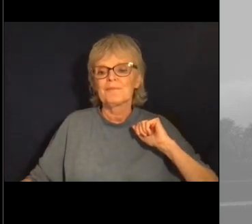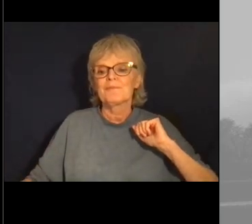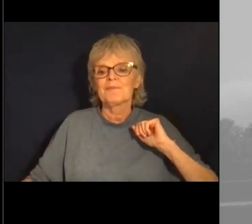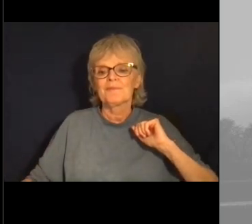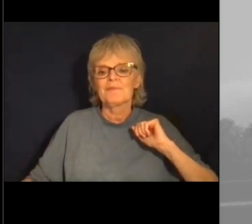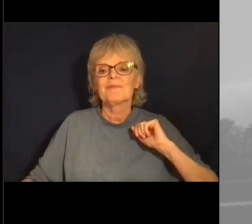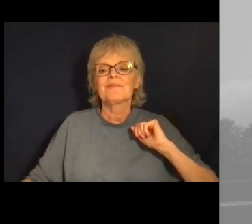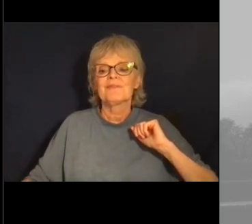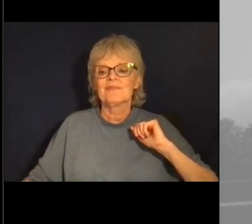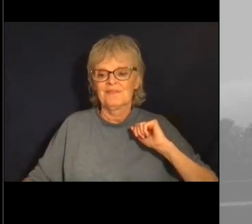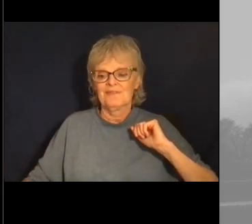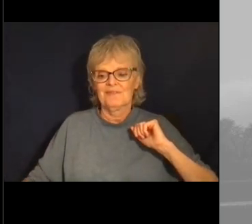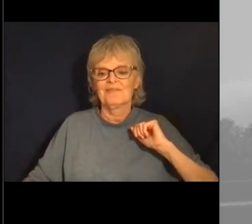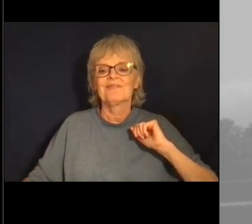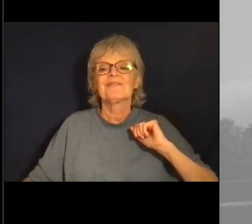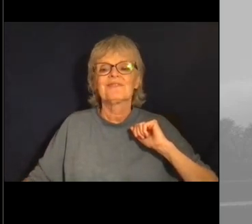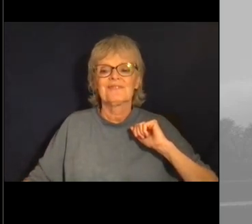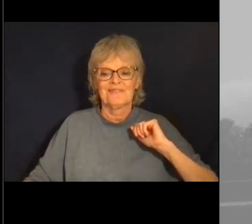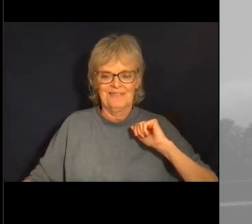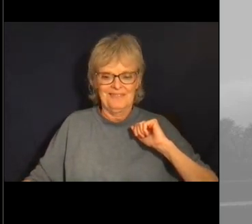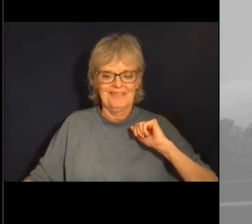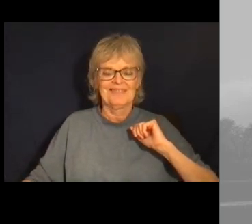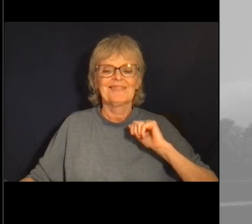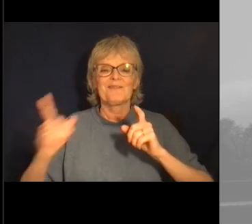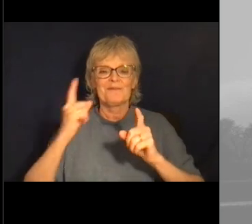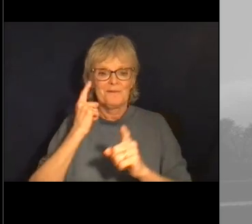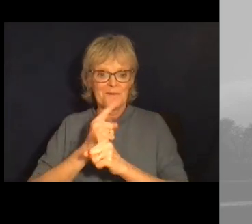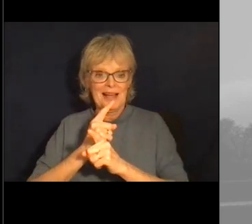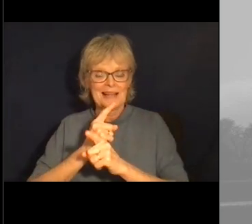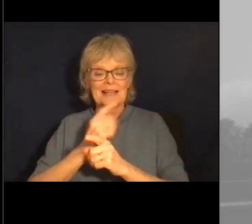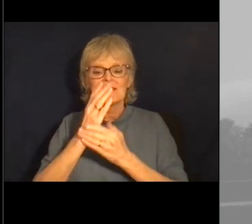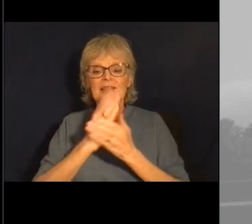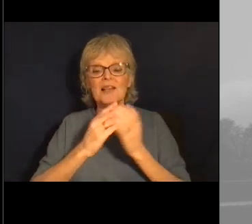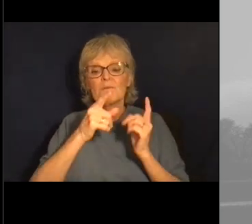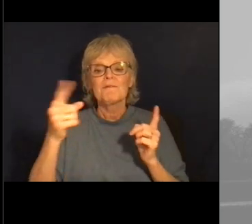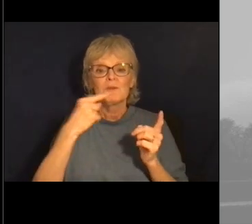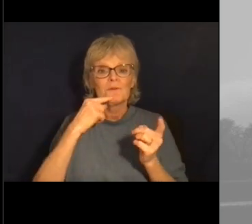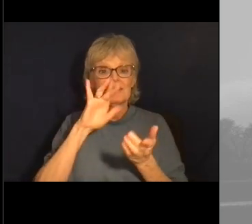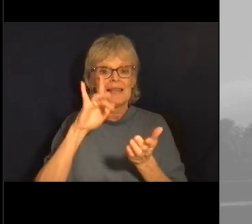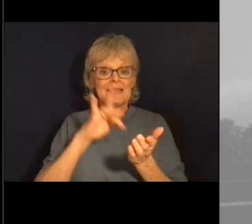Right, so it seems like you guys are on the right track, right? Like a few of you have said center. And that is actually right.